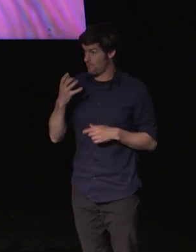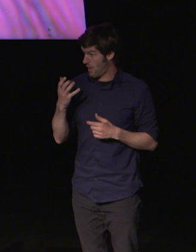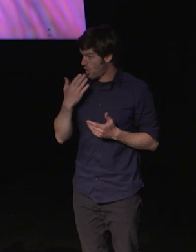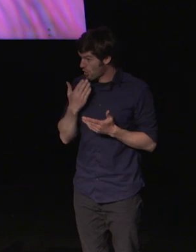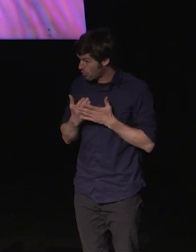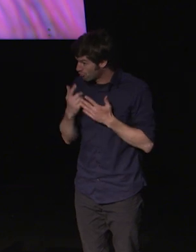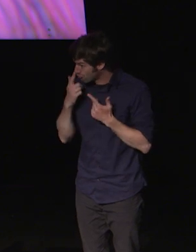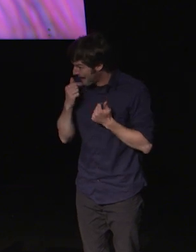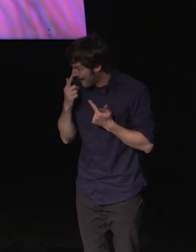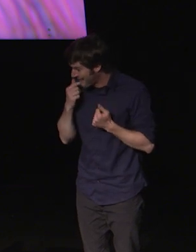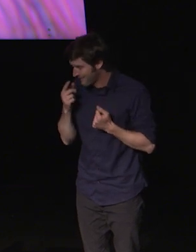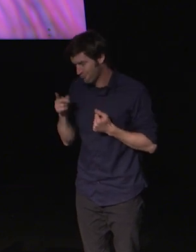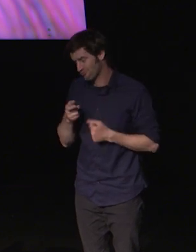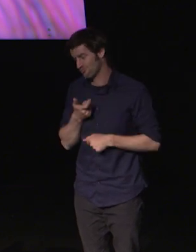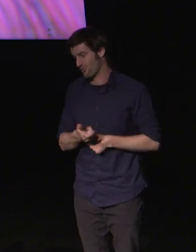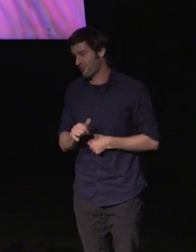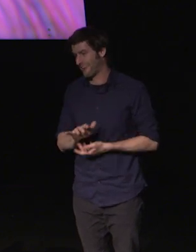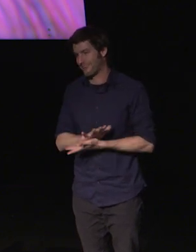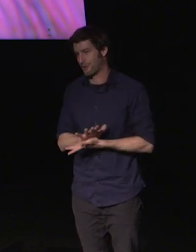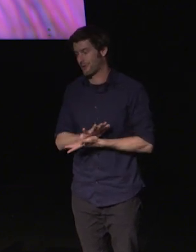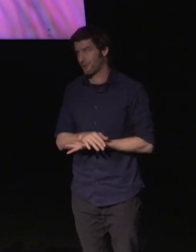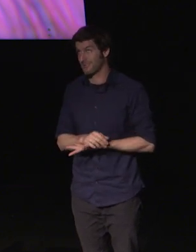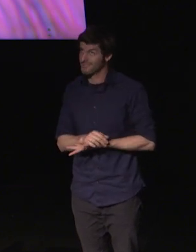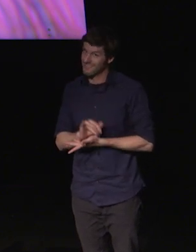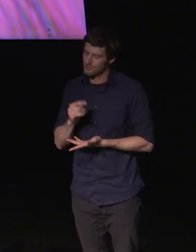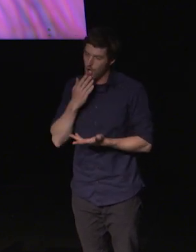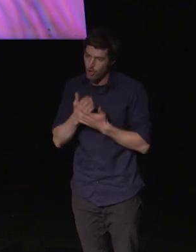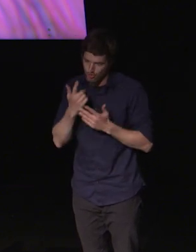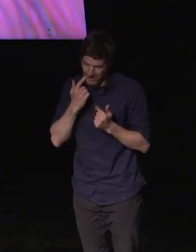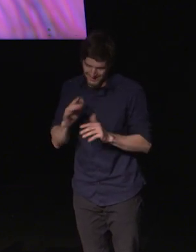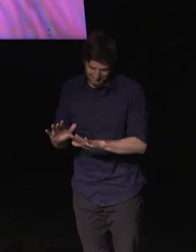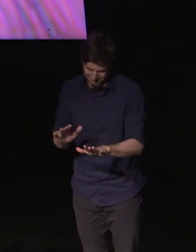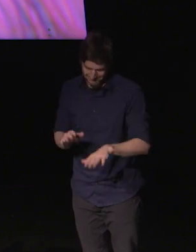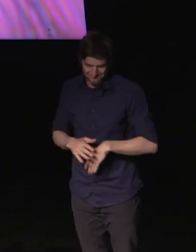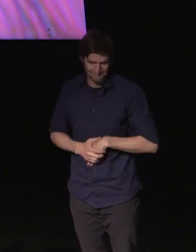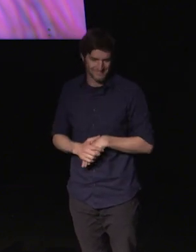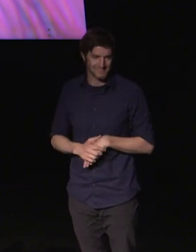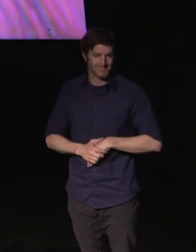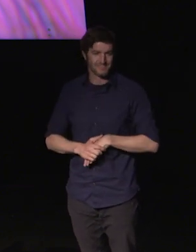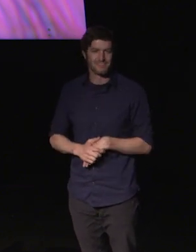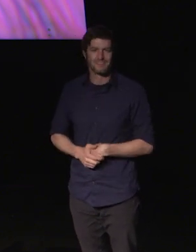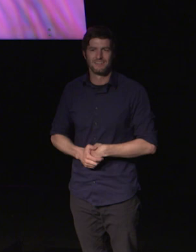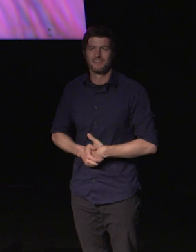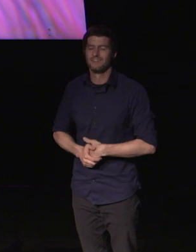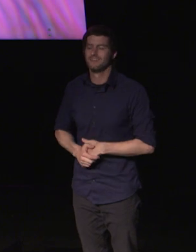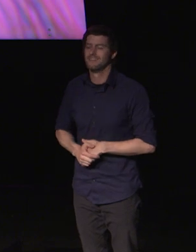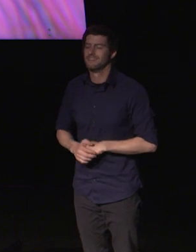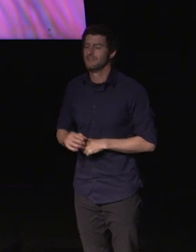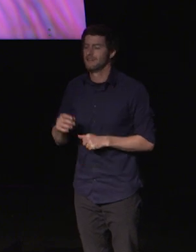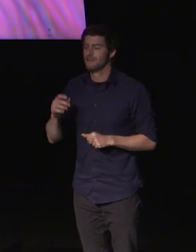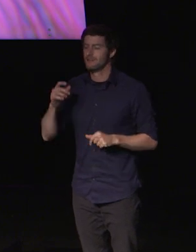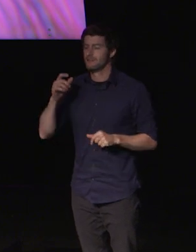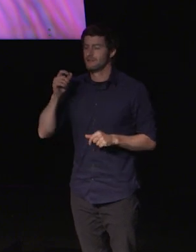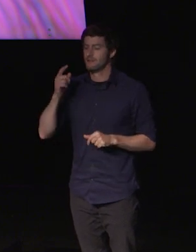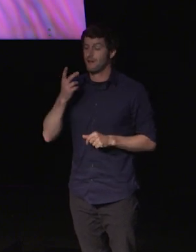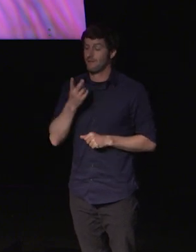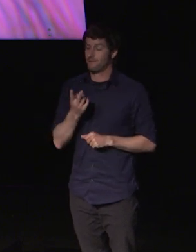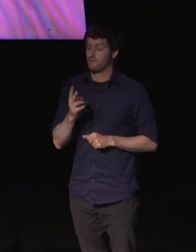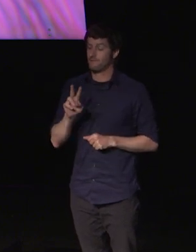it's a good video to check out. I mean it's a good cry. Don't worry. JESSE LAUGHS For me VR it was the... When I tried it for the first time it was the first time